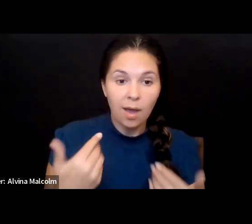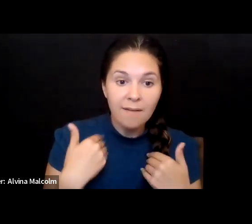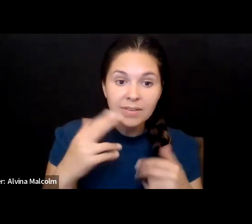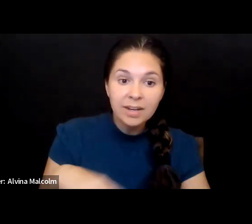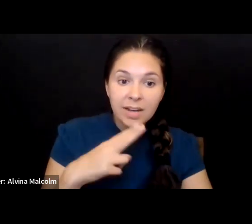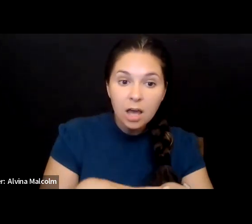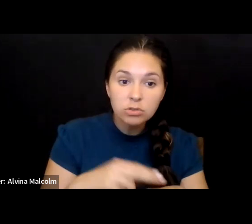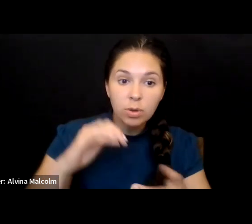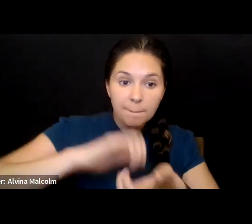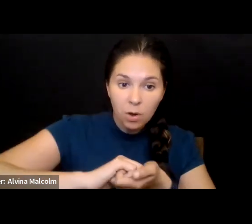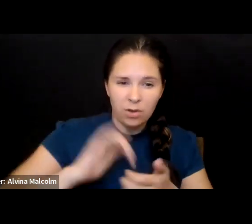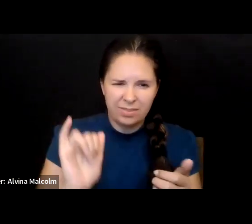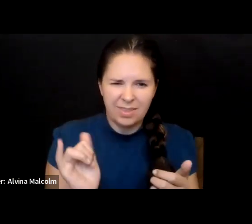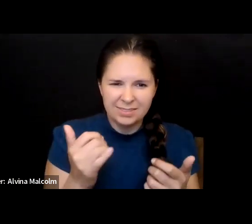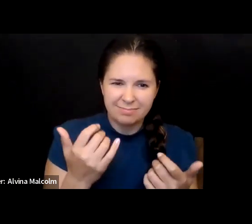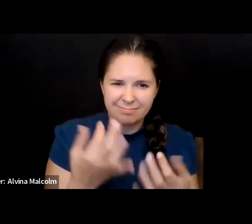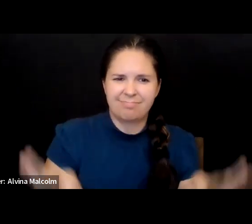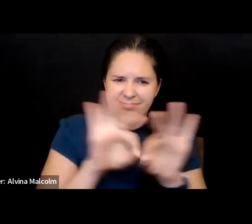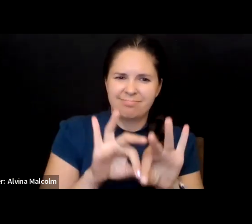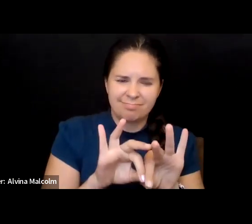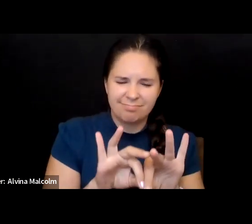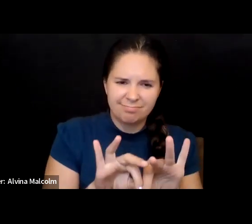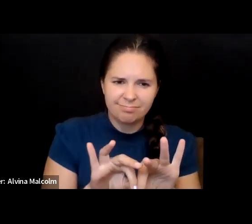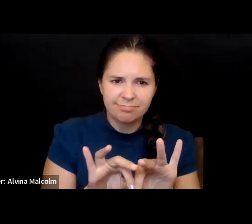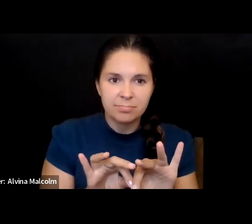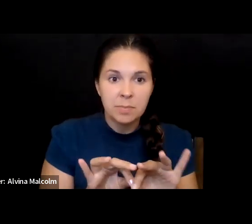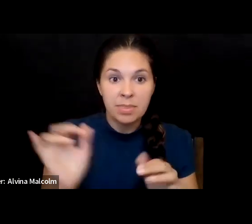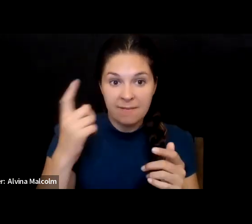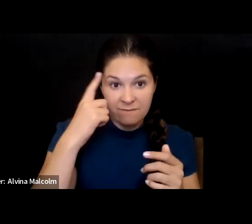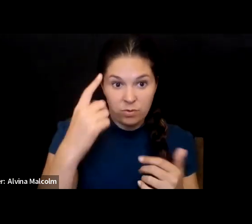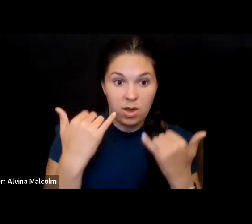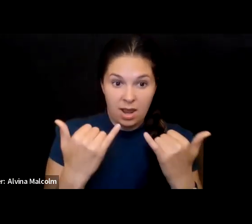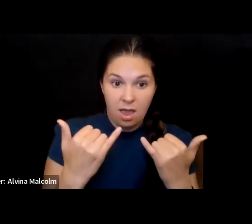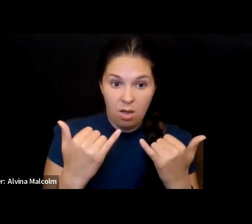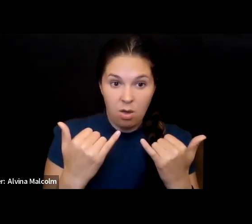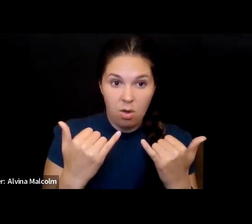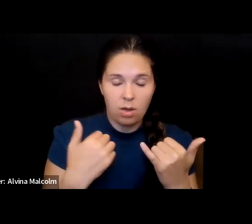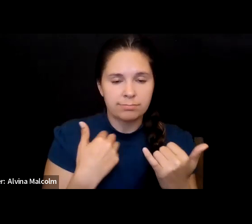then we're asking questions "why not?